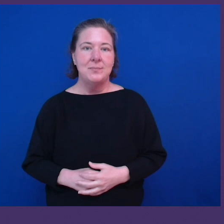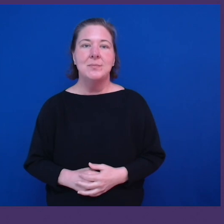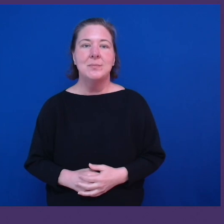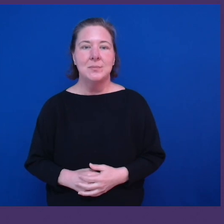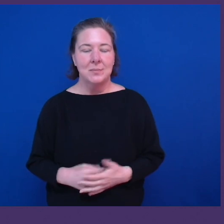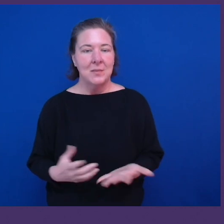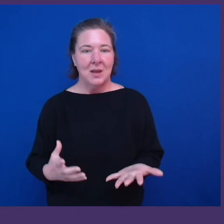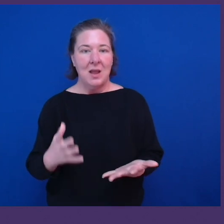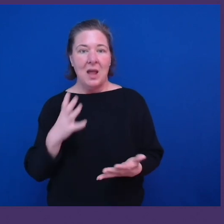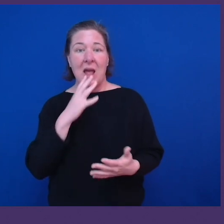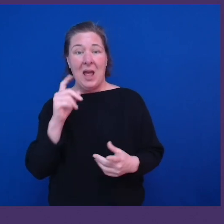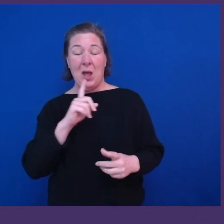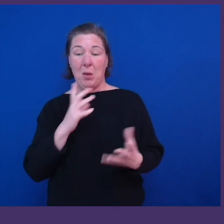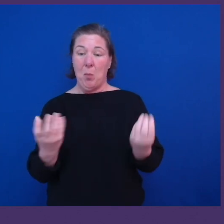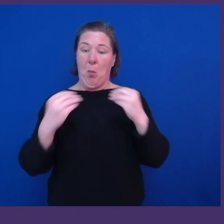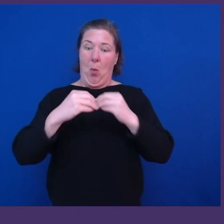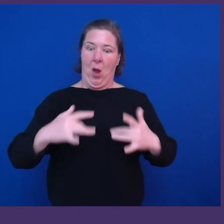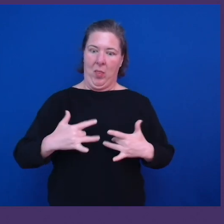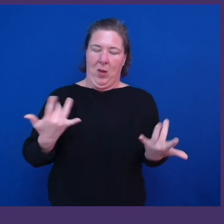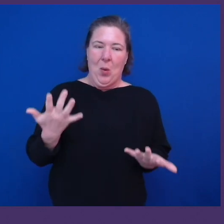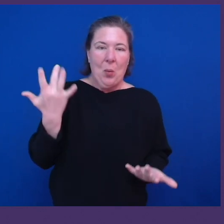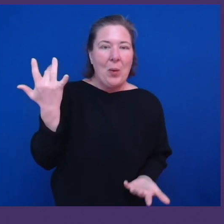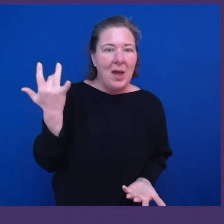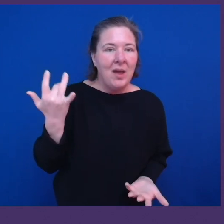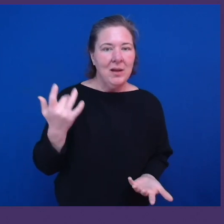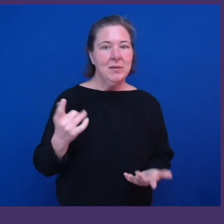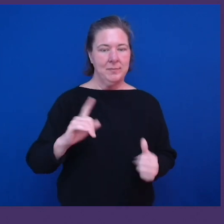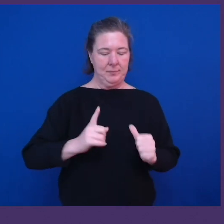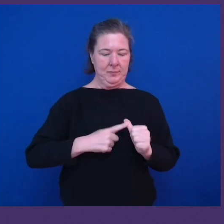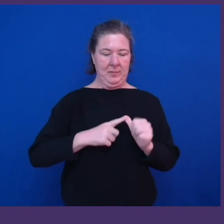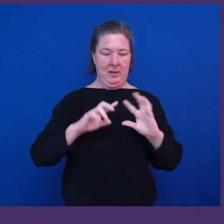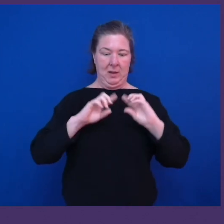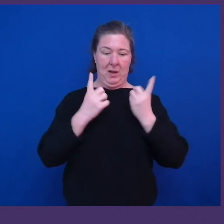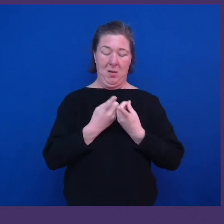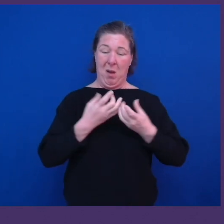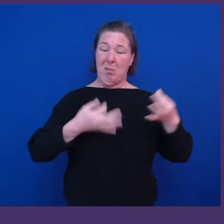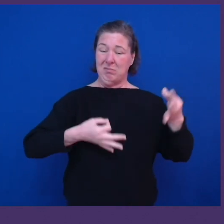because, initially, the Department of Justice proposed a number